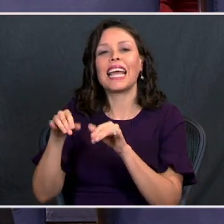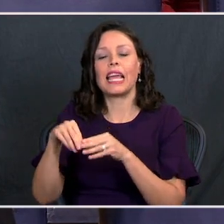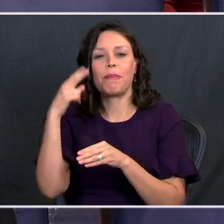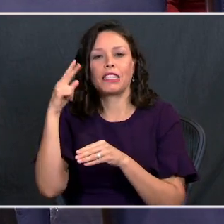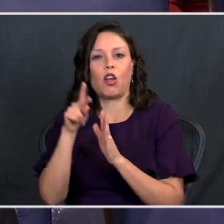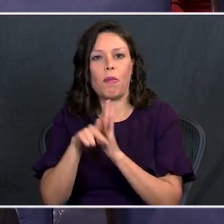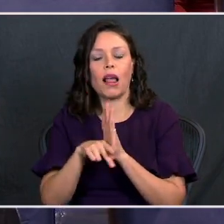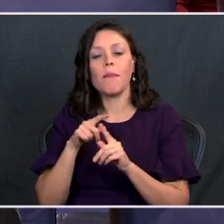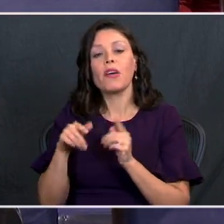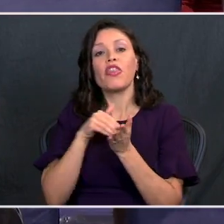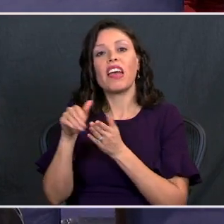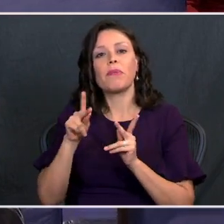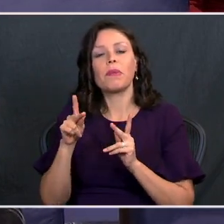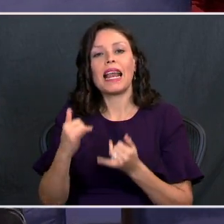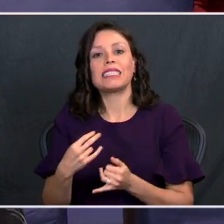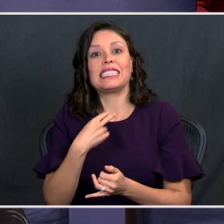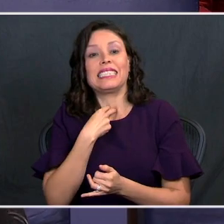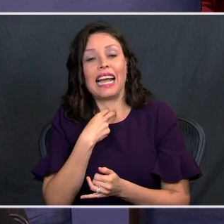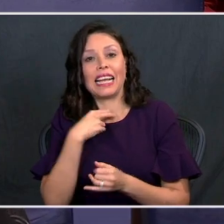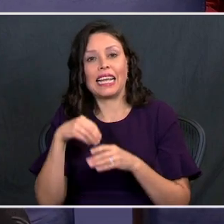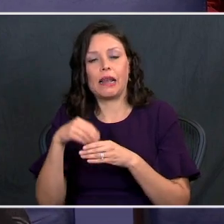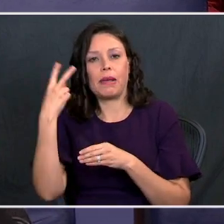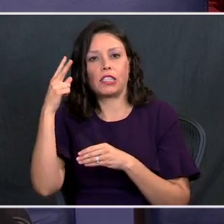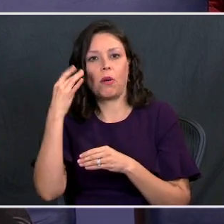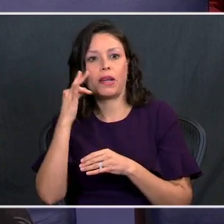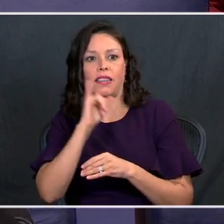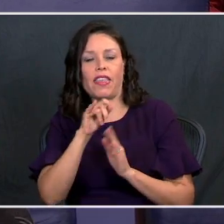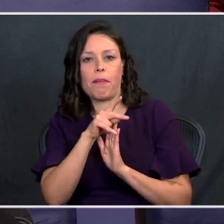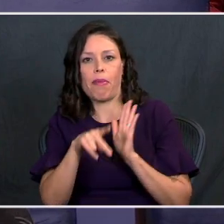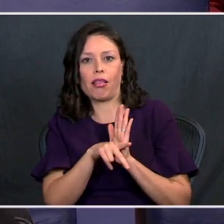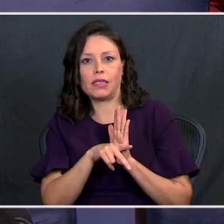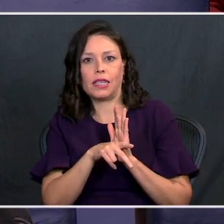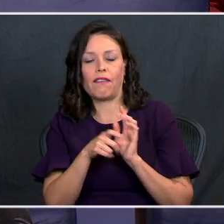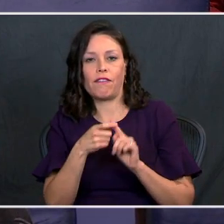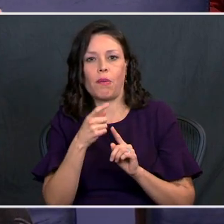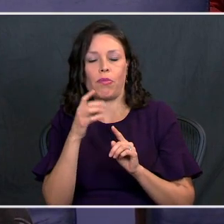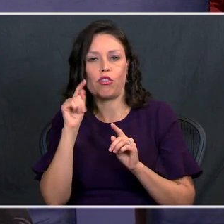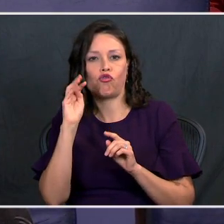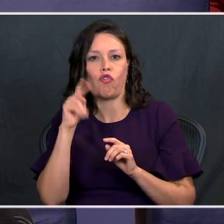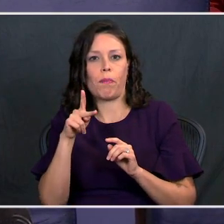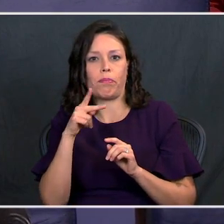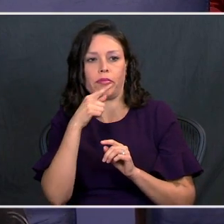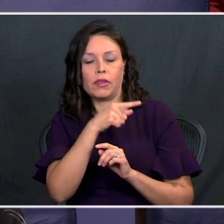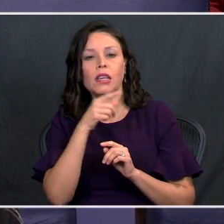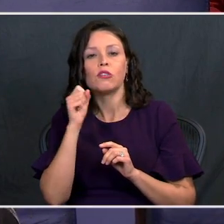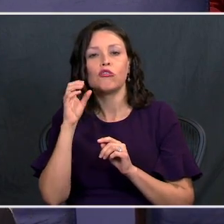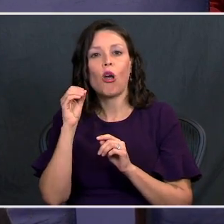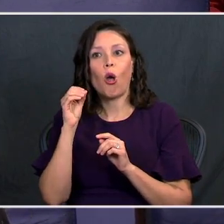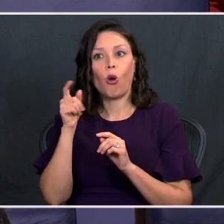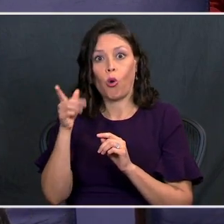who are stuck now as a result of that policy, and the administration has not said what you will do with them